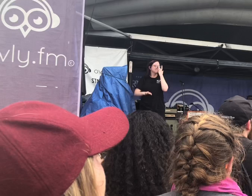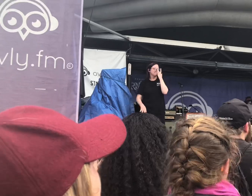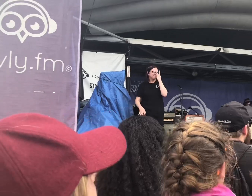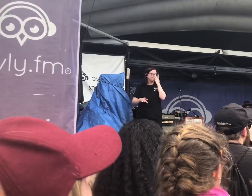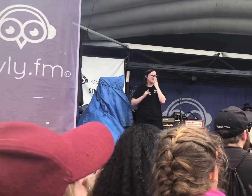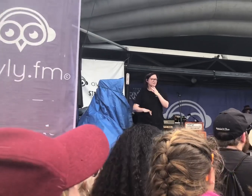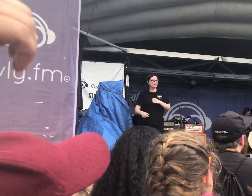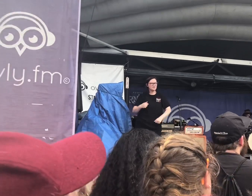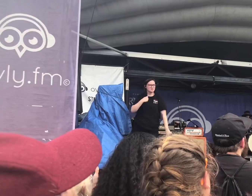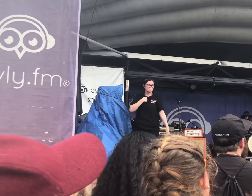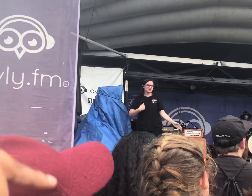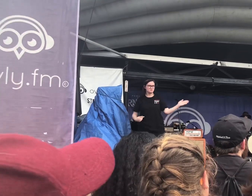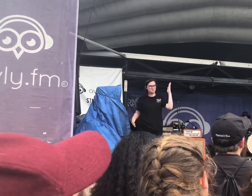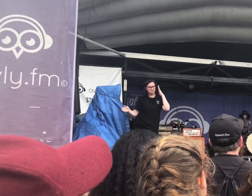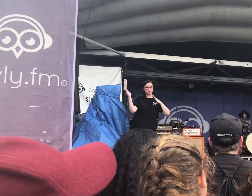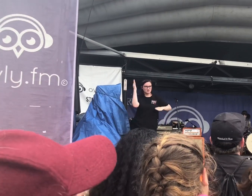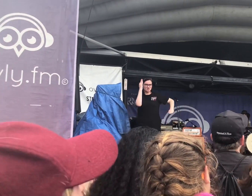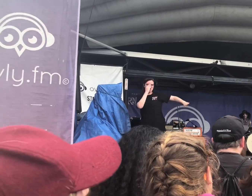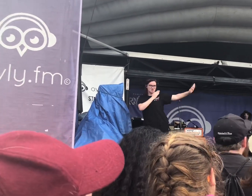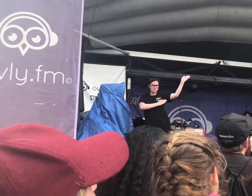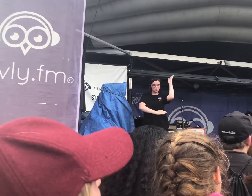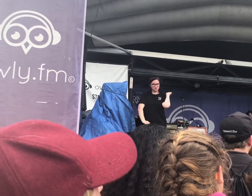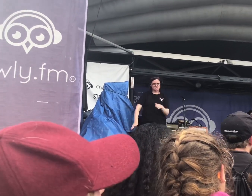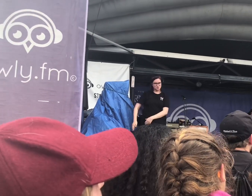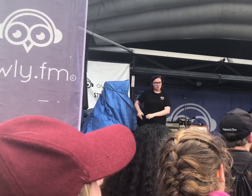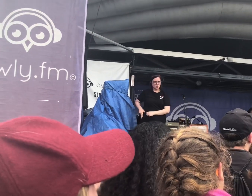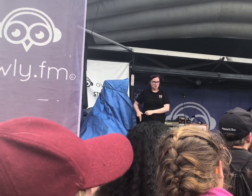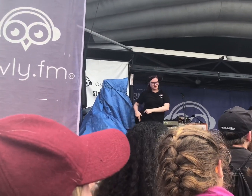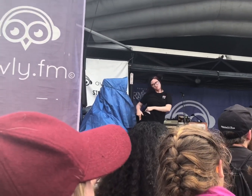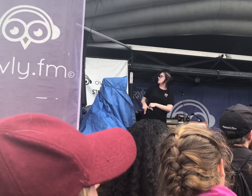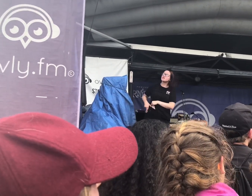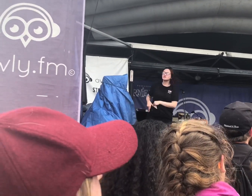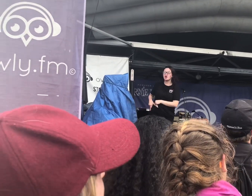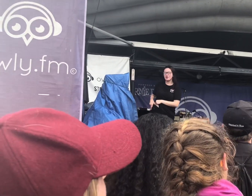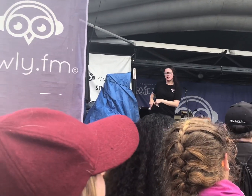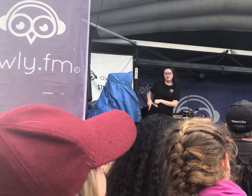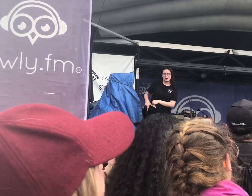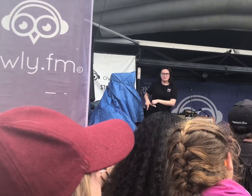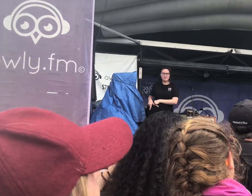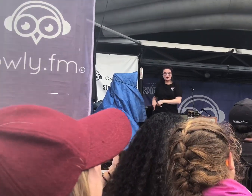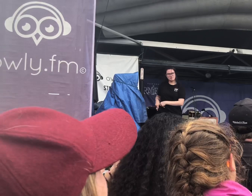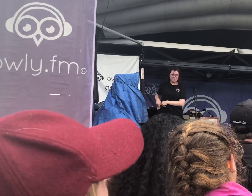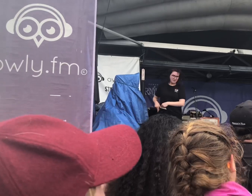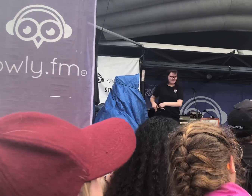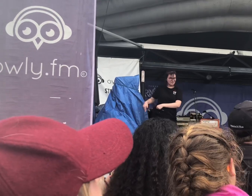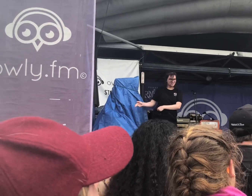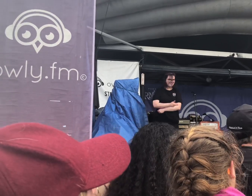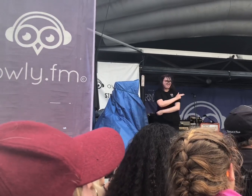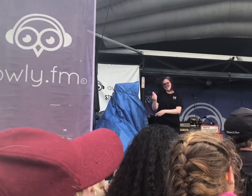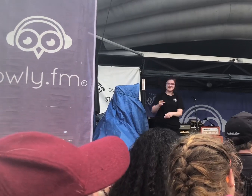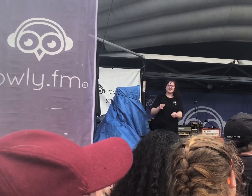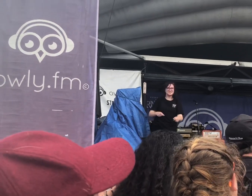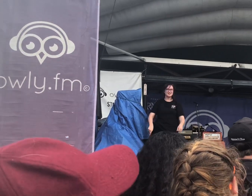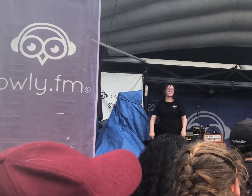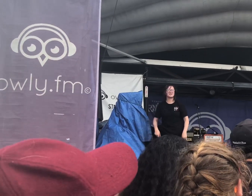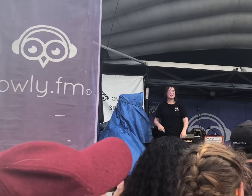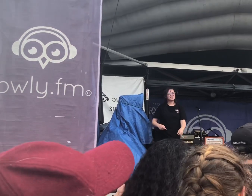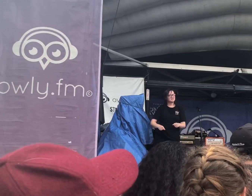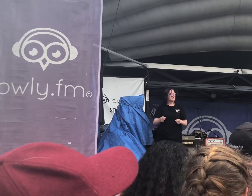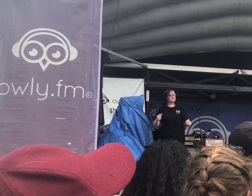But if you're troubled and hurt What you got under your shirt Will make them pay for the things that they did